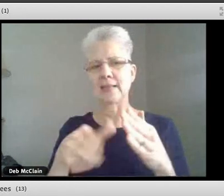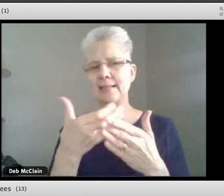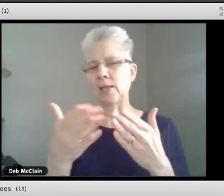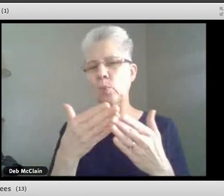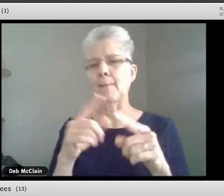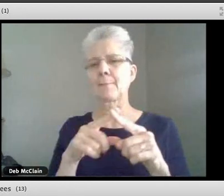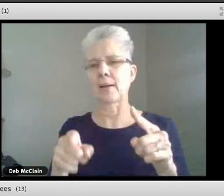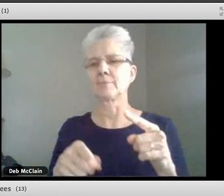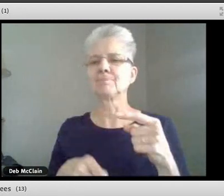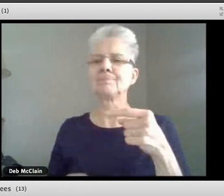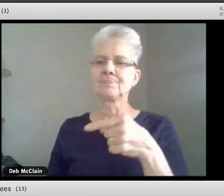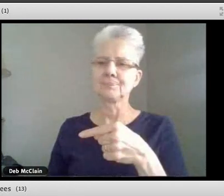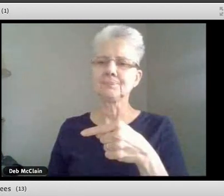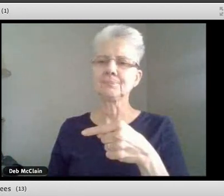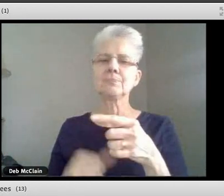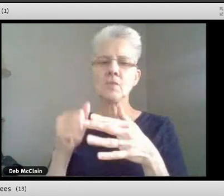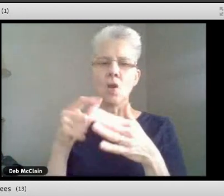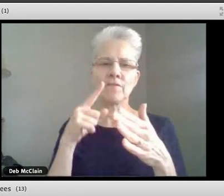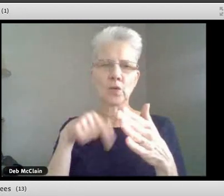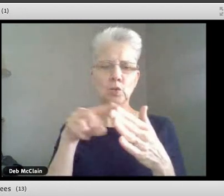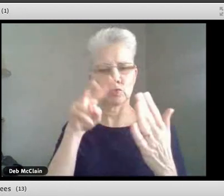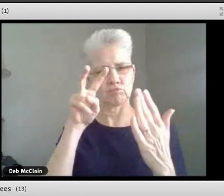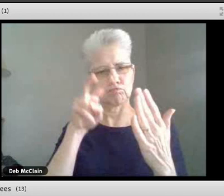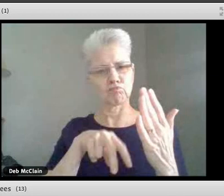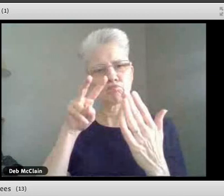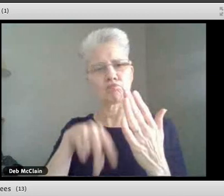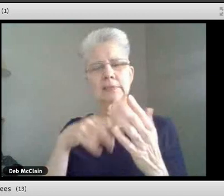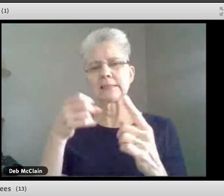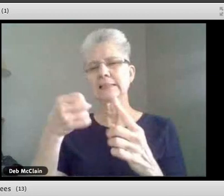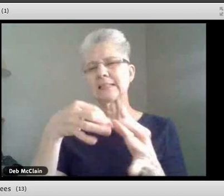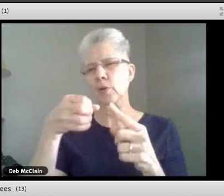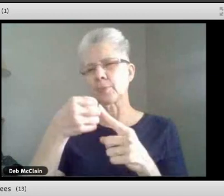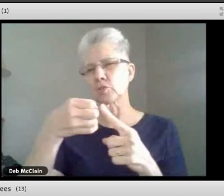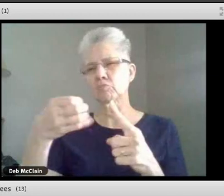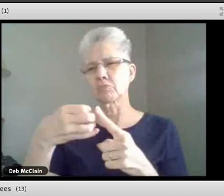and given you a screenshot of what it looks like if you were to go to that site and try to use it.